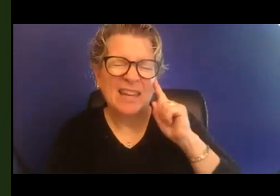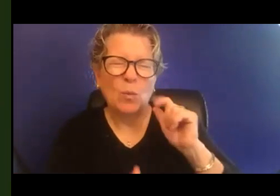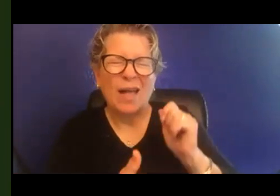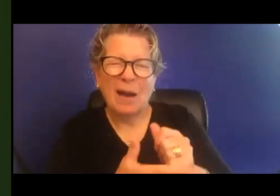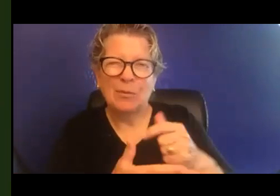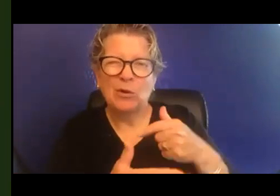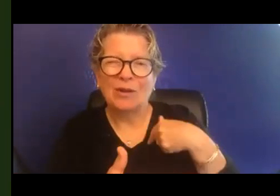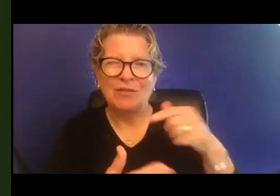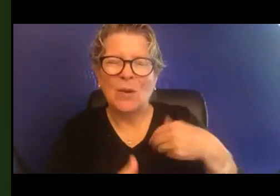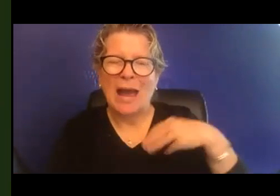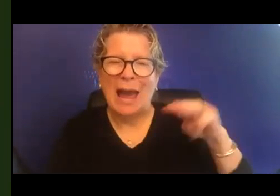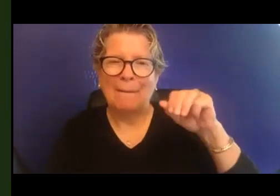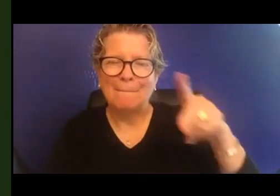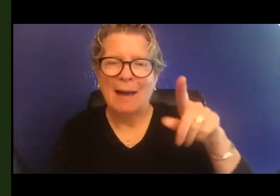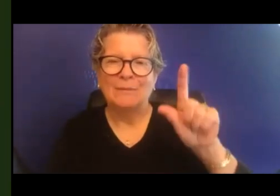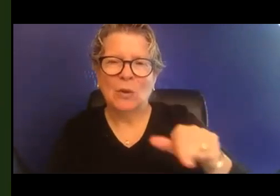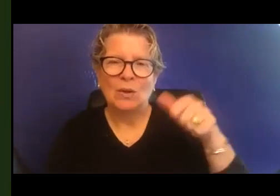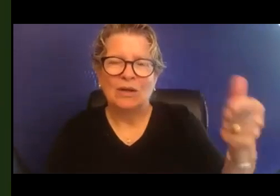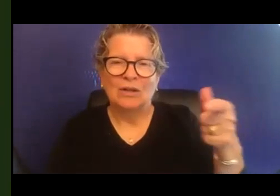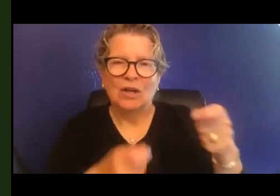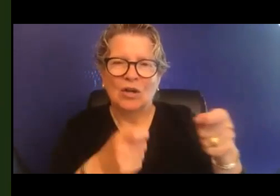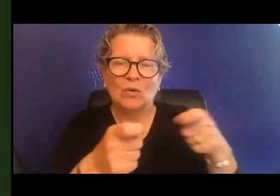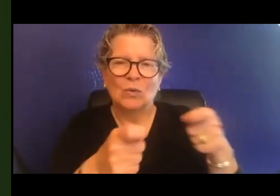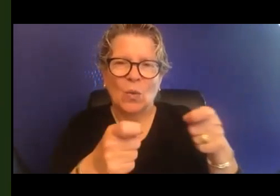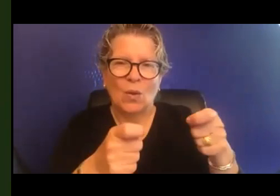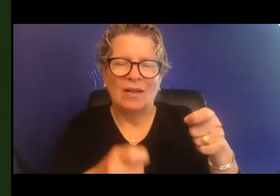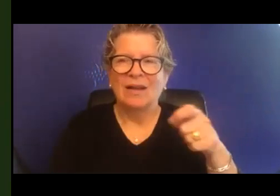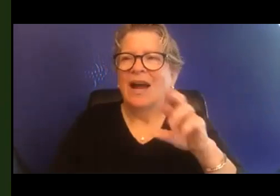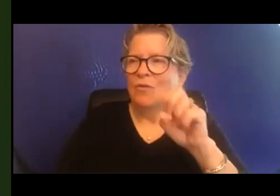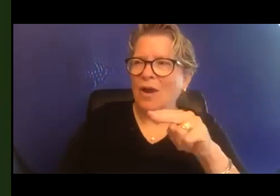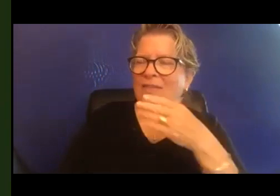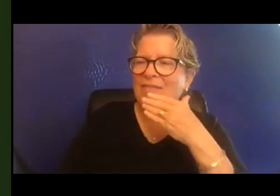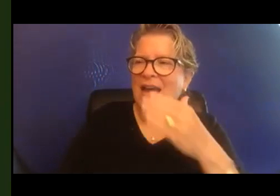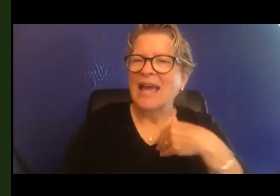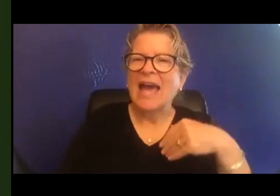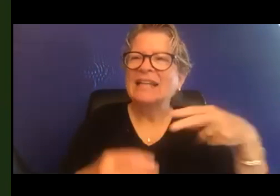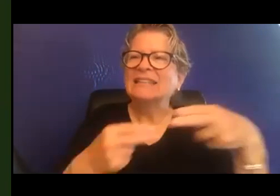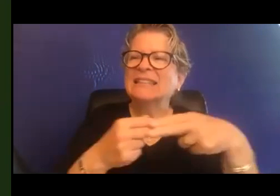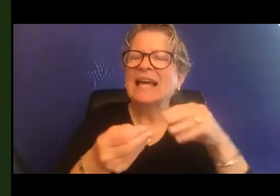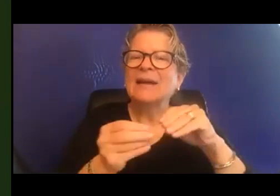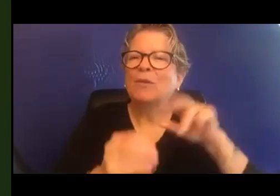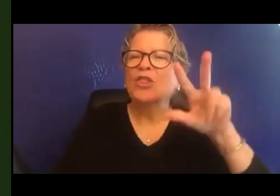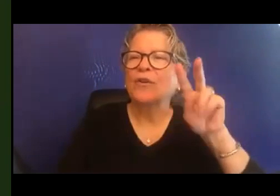Let me give you control of the pointer again Could you switch it to slide 34, as well.